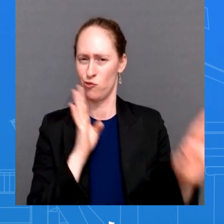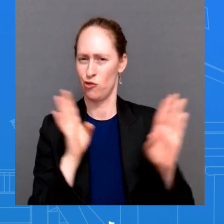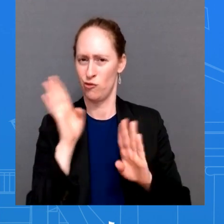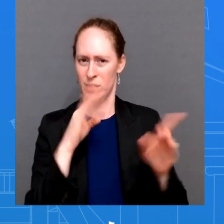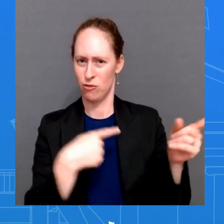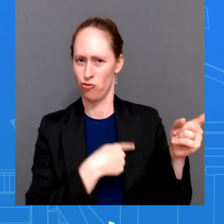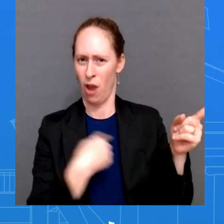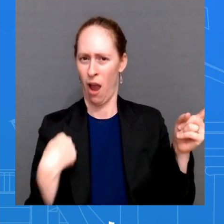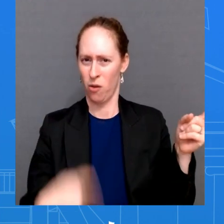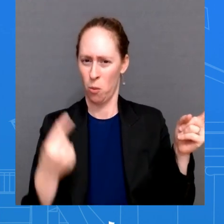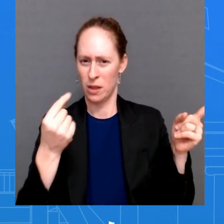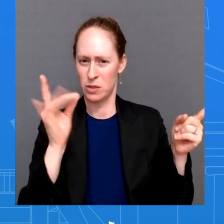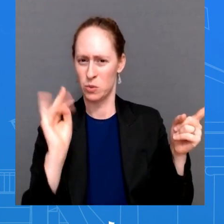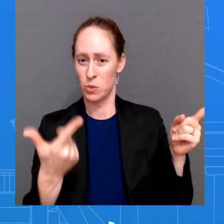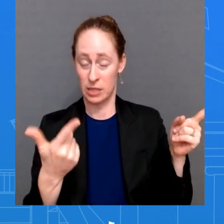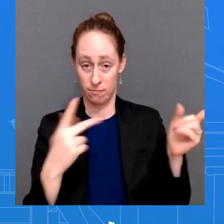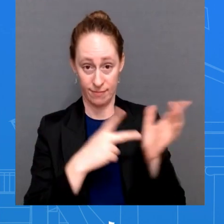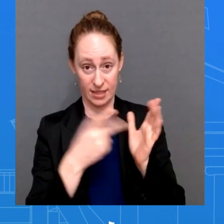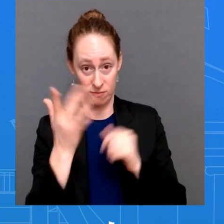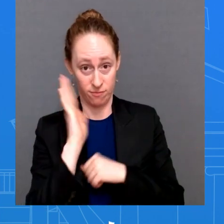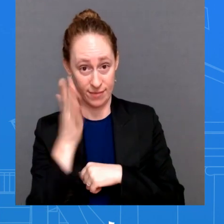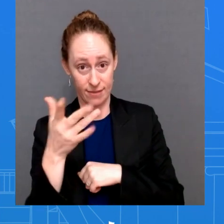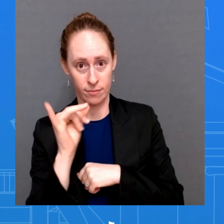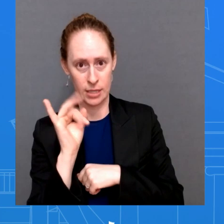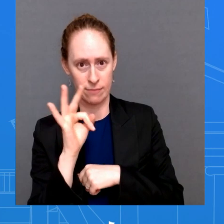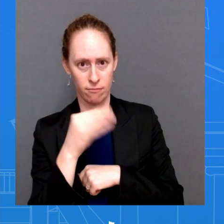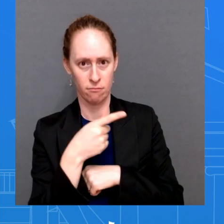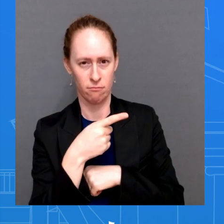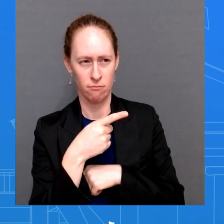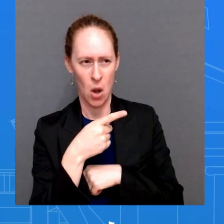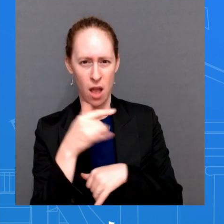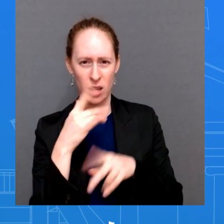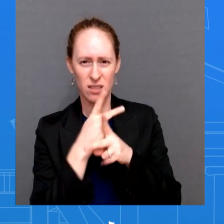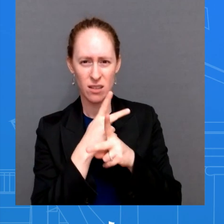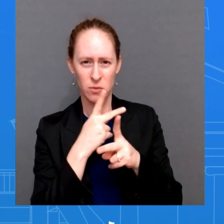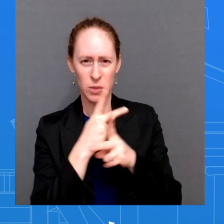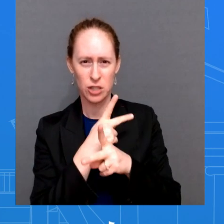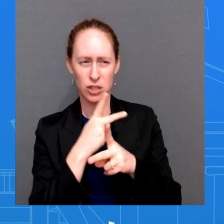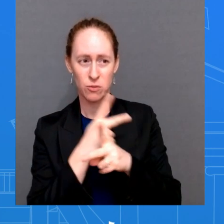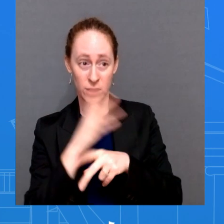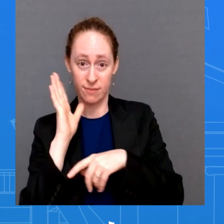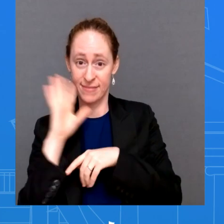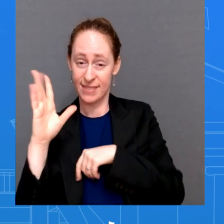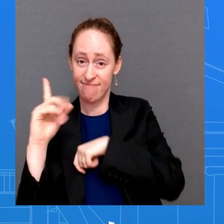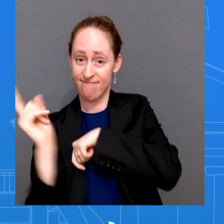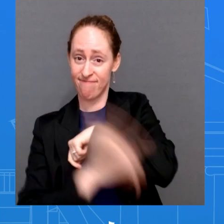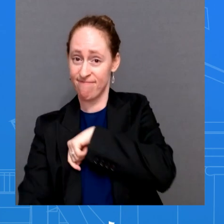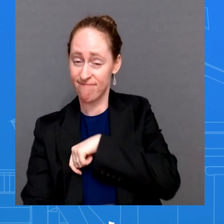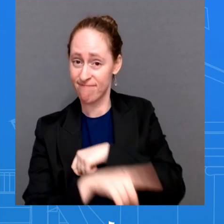what we have been saying from the podium for many days now. You also heard this directly